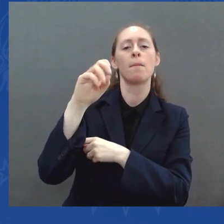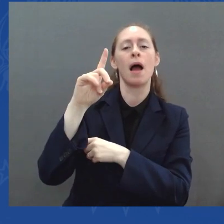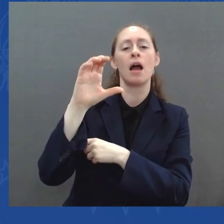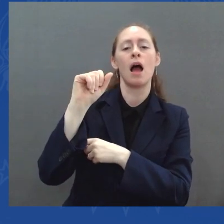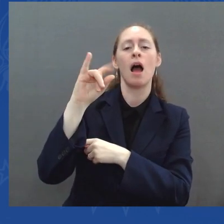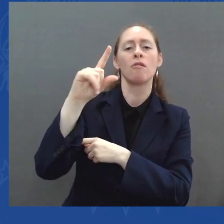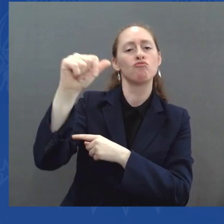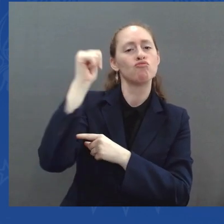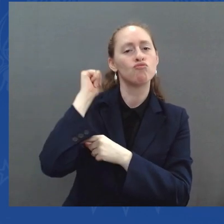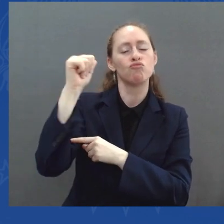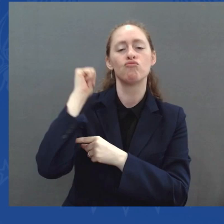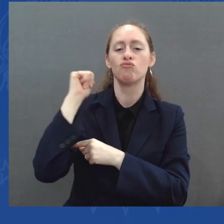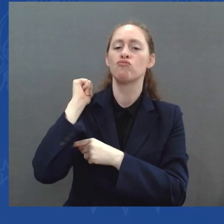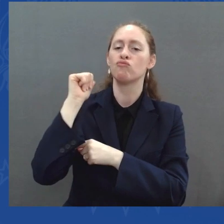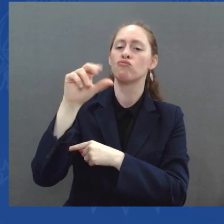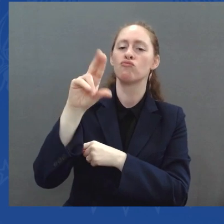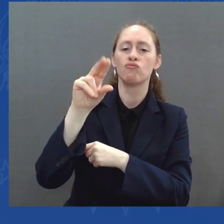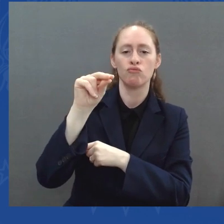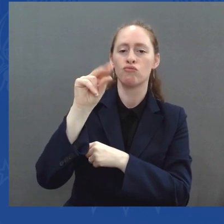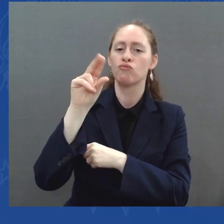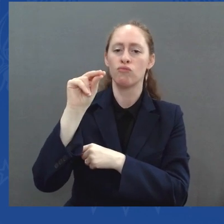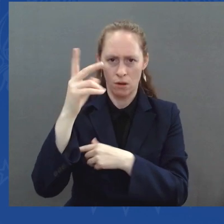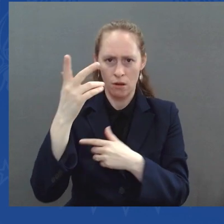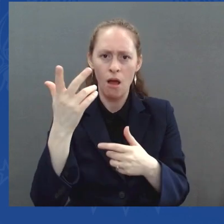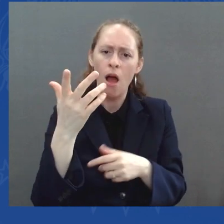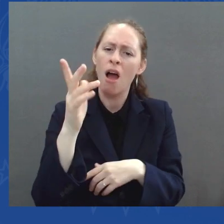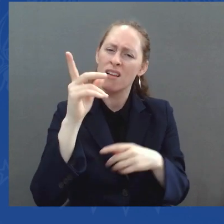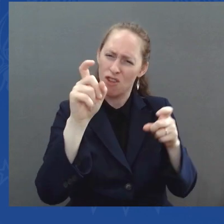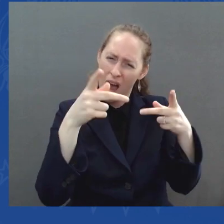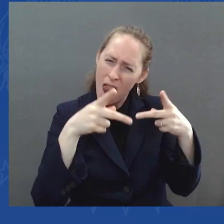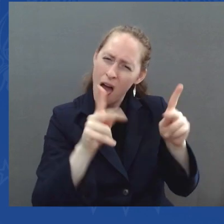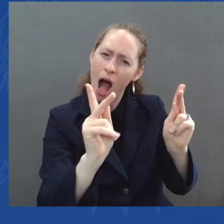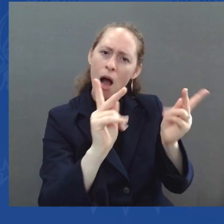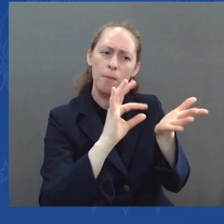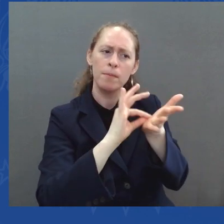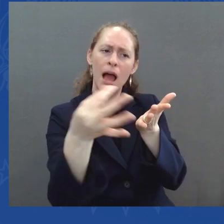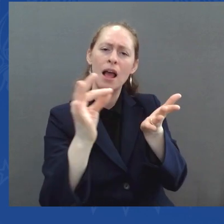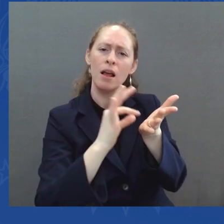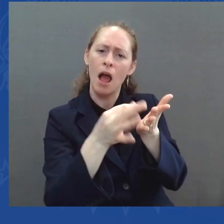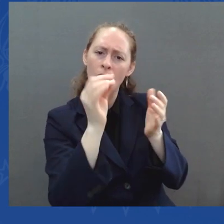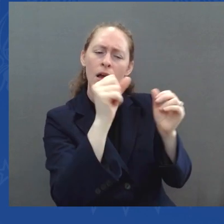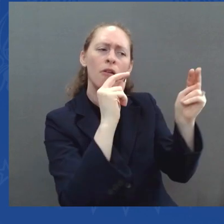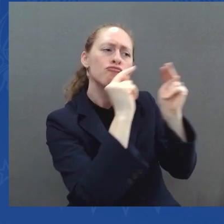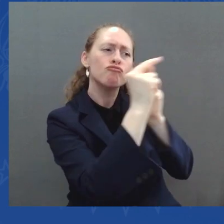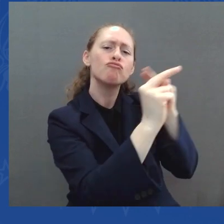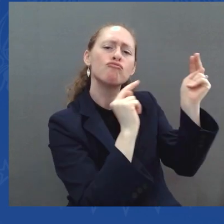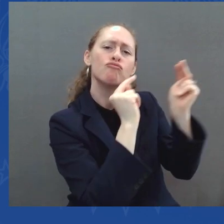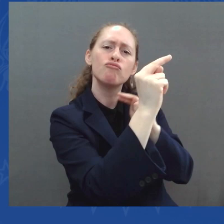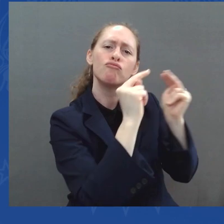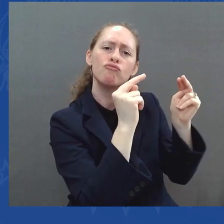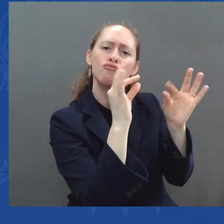We can do this. We should do this. We have to do this. But let me close with this.